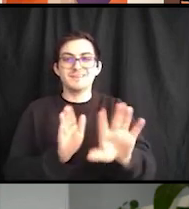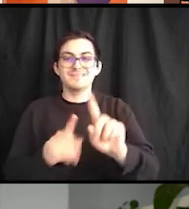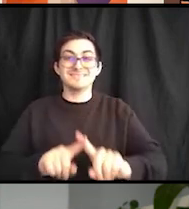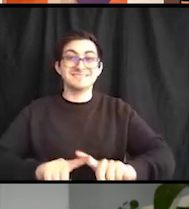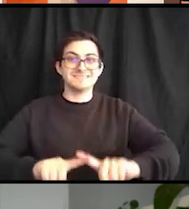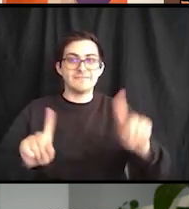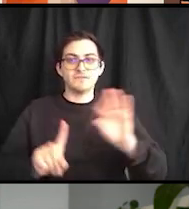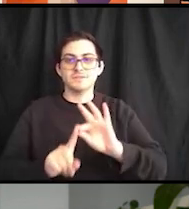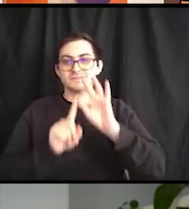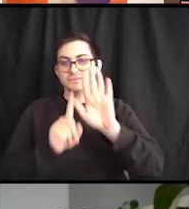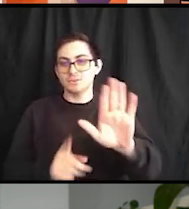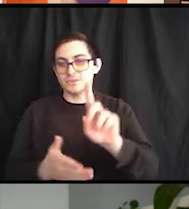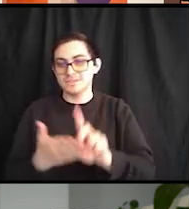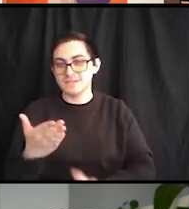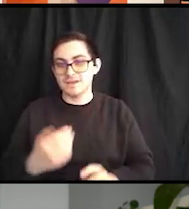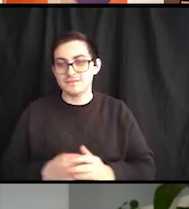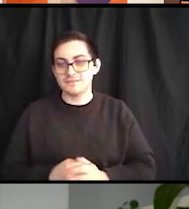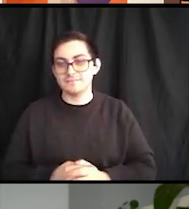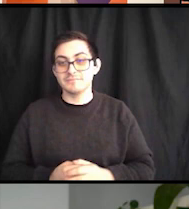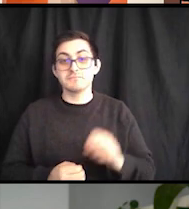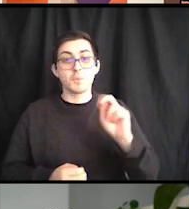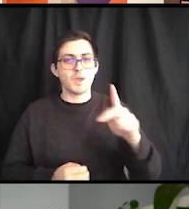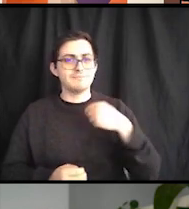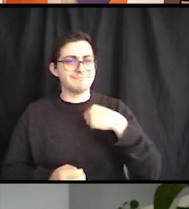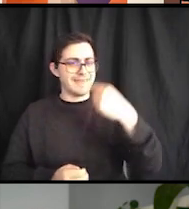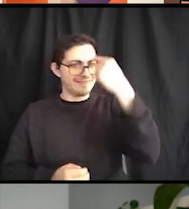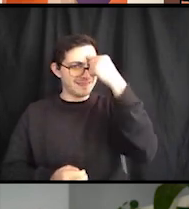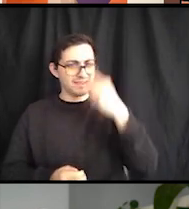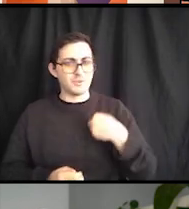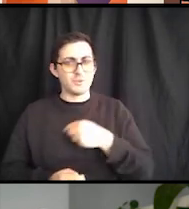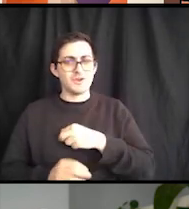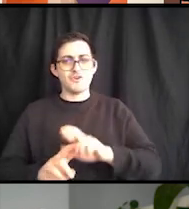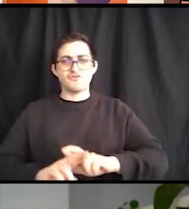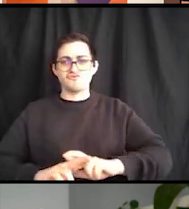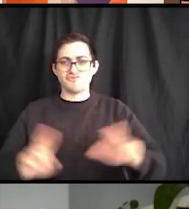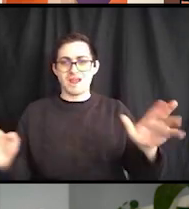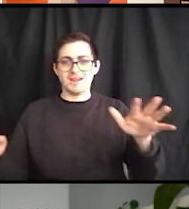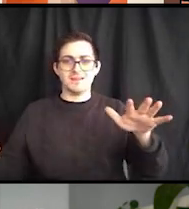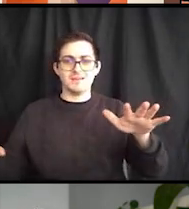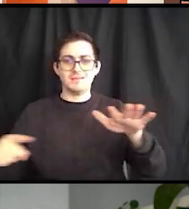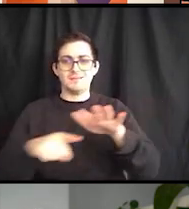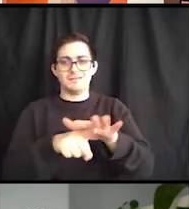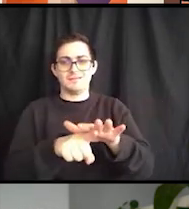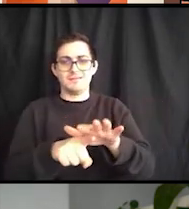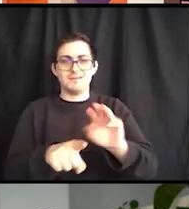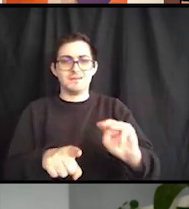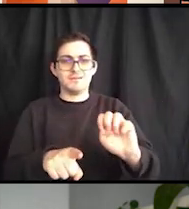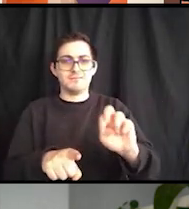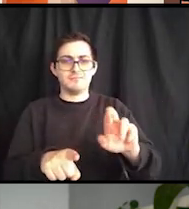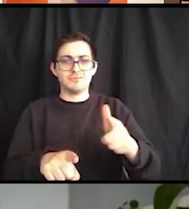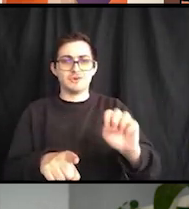but Raji I think you had something we should talk about with merging, right?